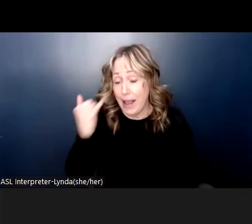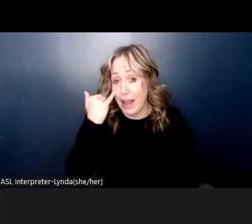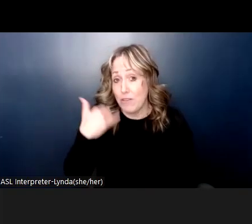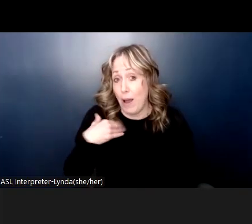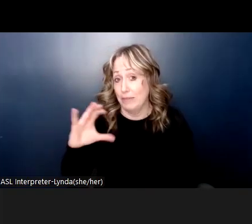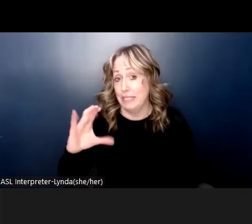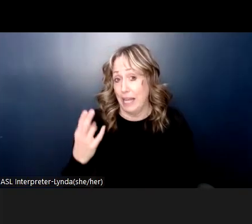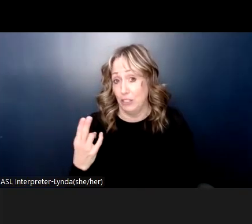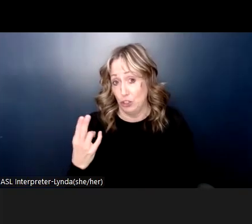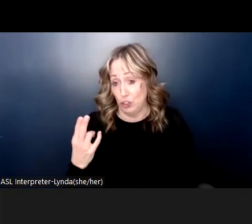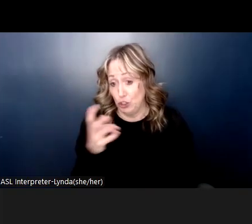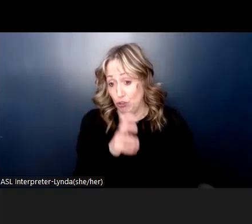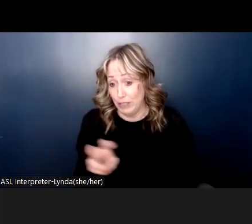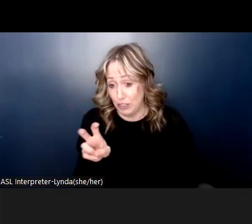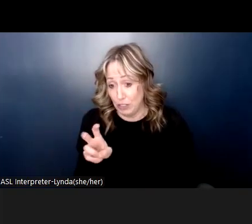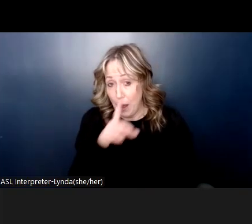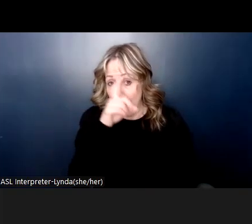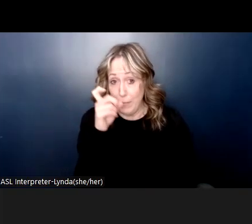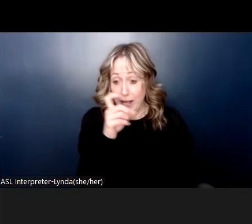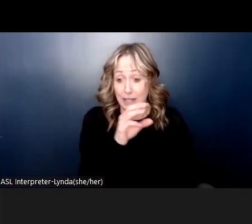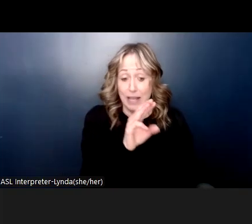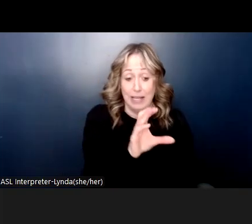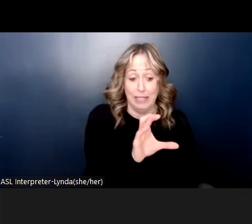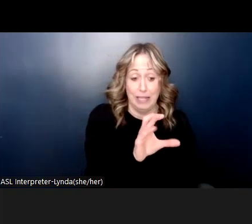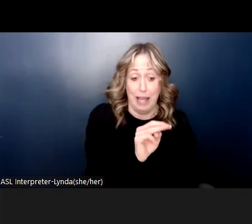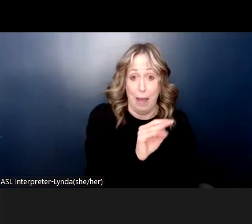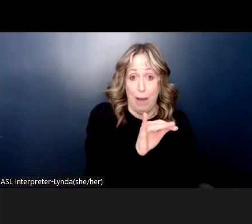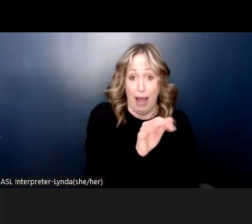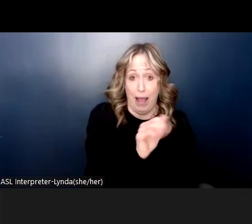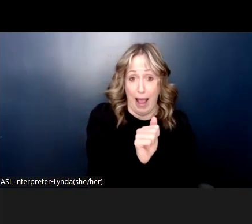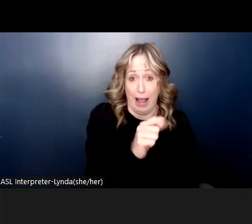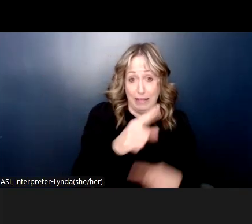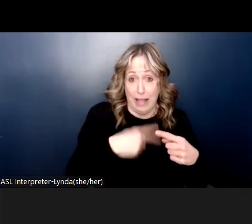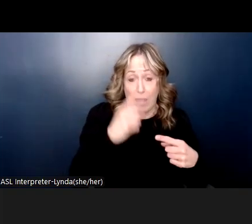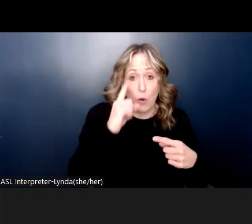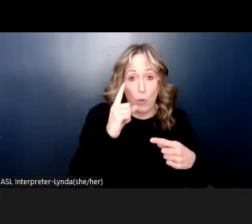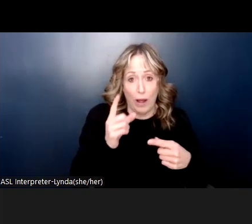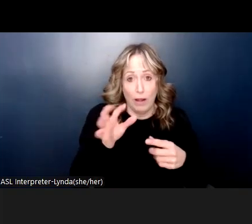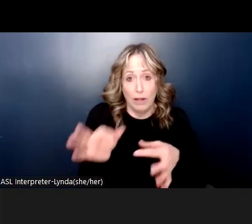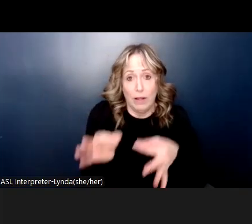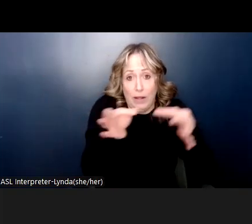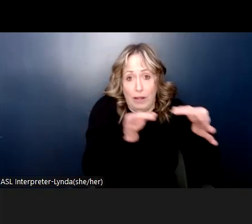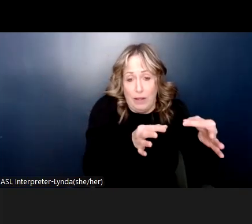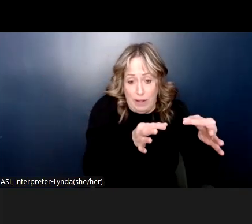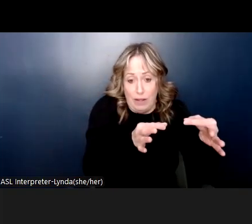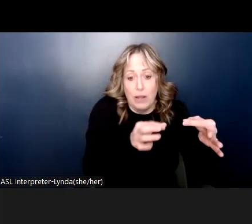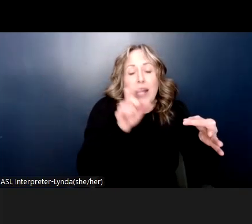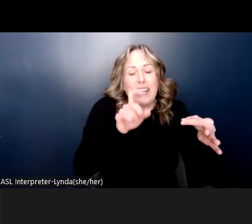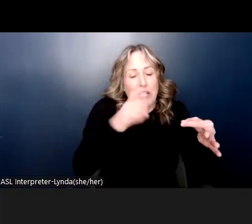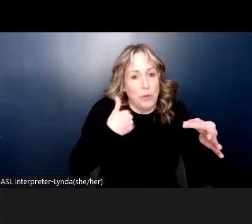because the CMA see it by a cycle is going to be pushed up a day. We need to have those transactions in the system on Tuesday.